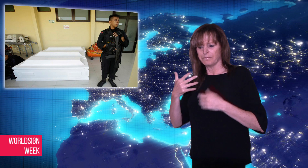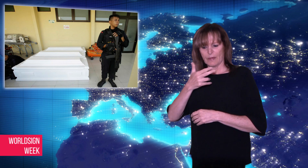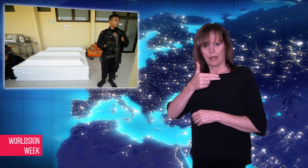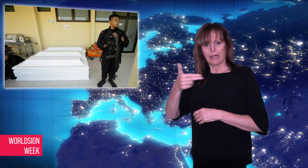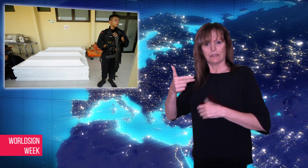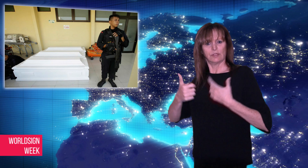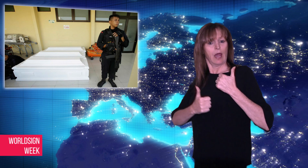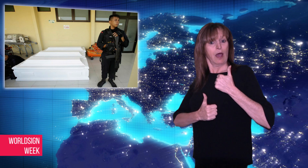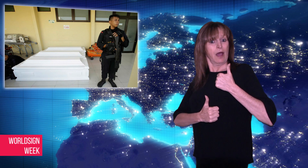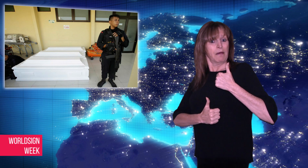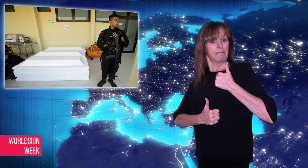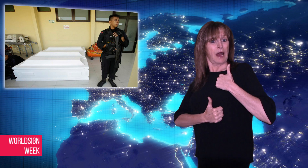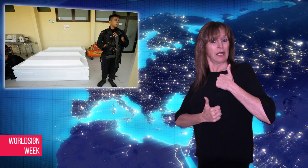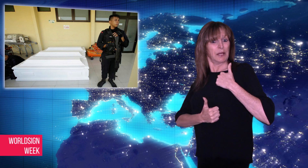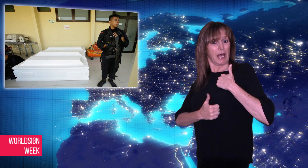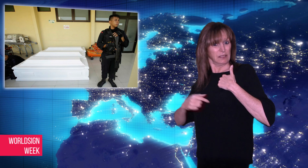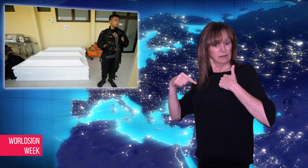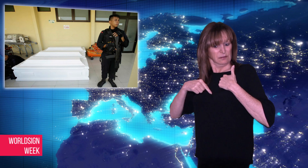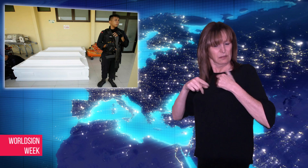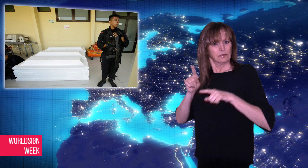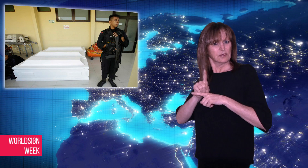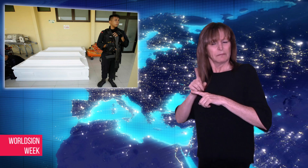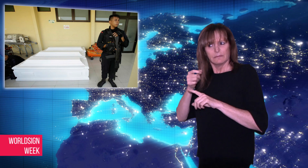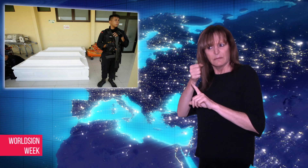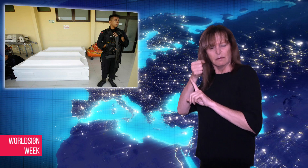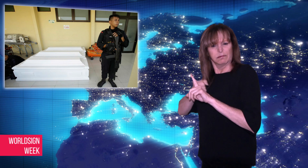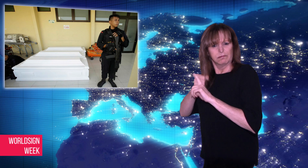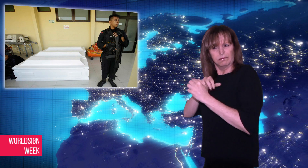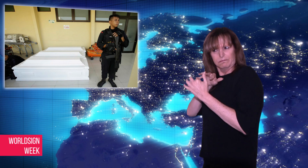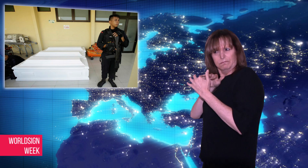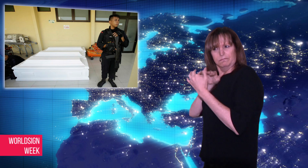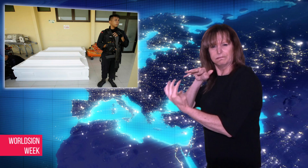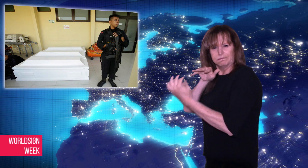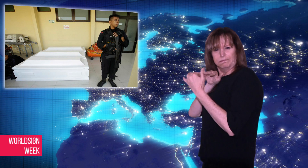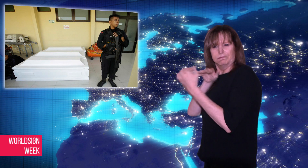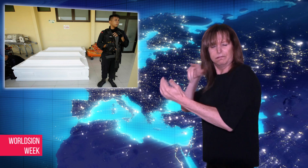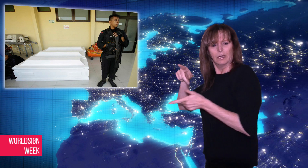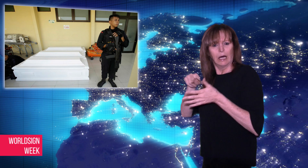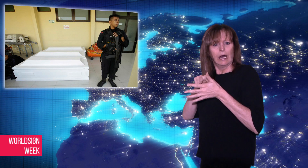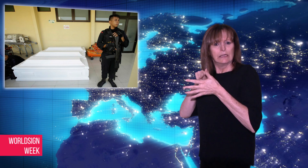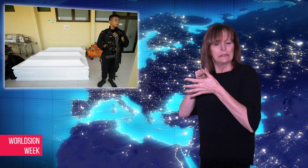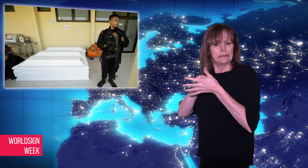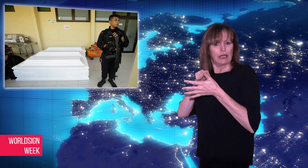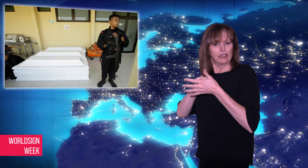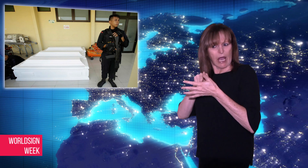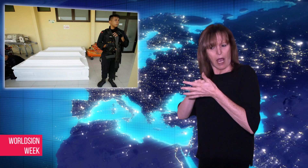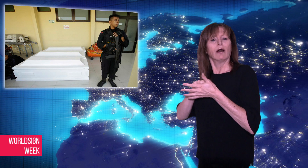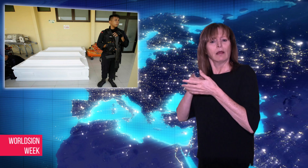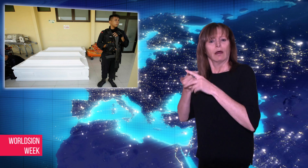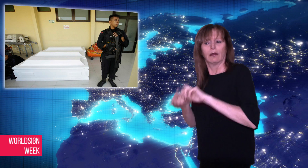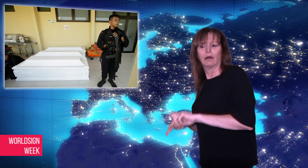returned to their home country. In